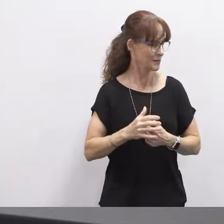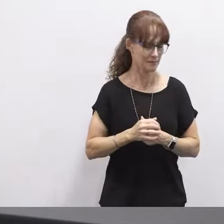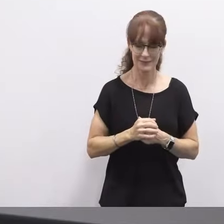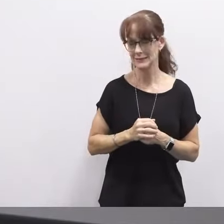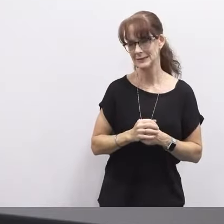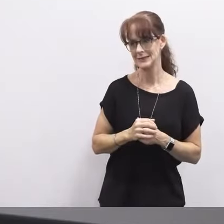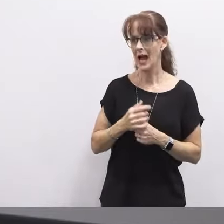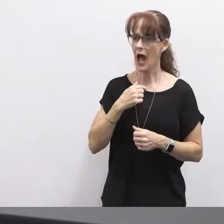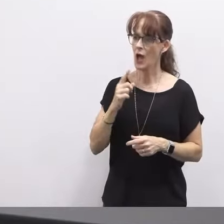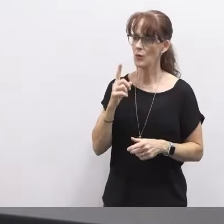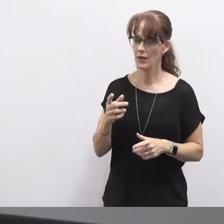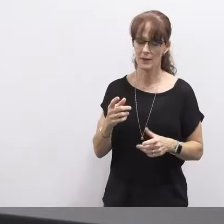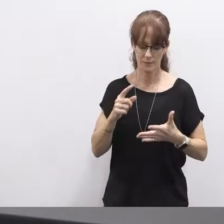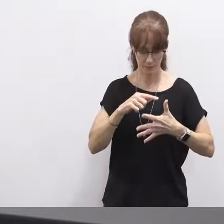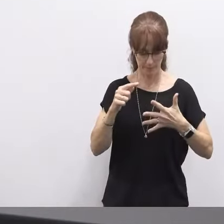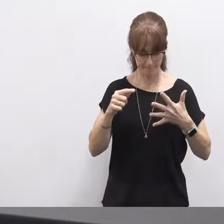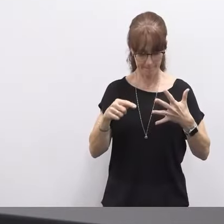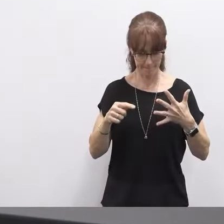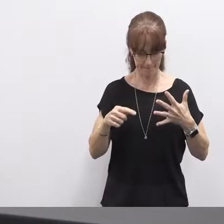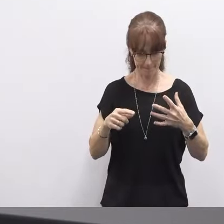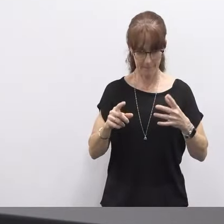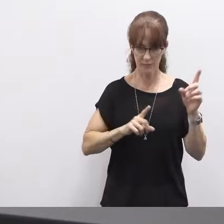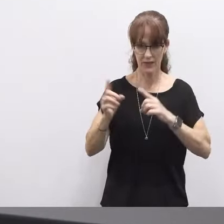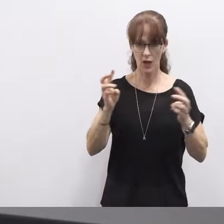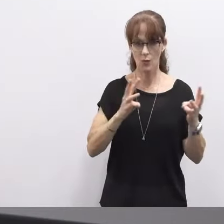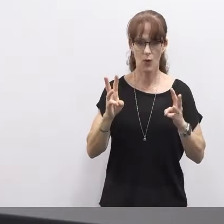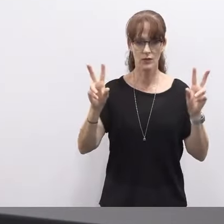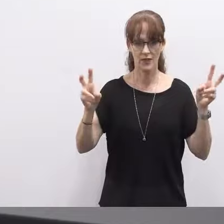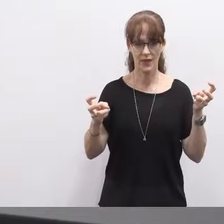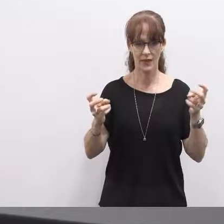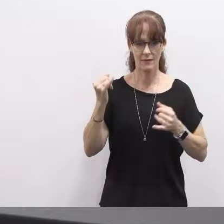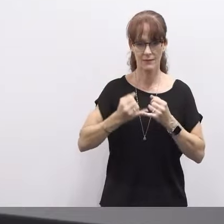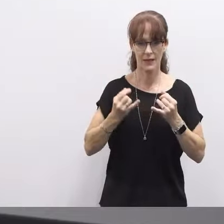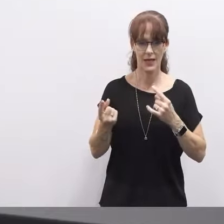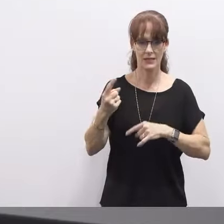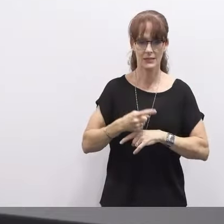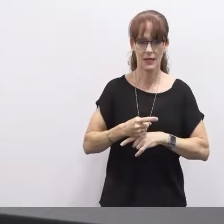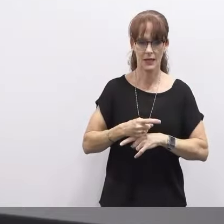I really liked, we had, since it was "Star Wars" themed, the very last day was a Blackout Day,